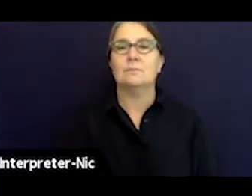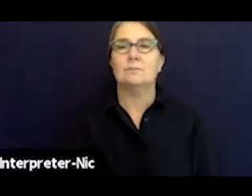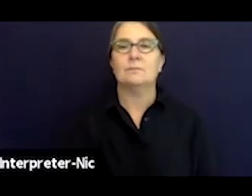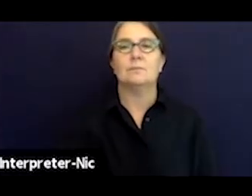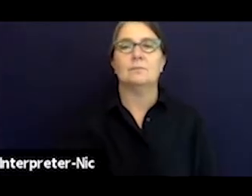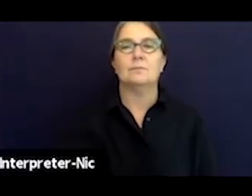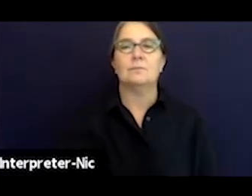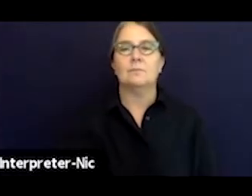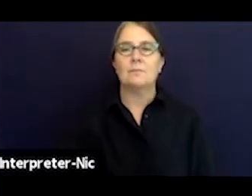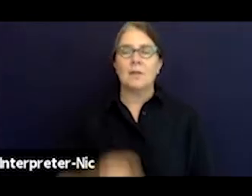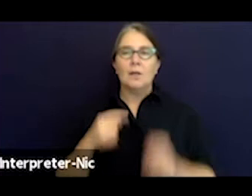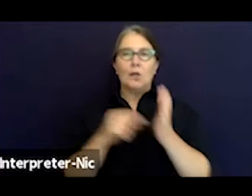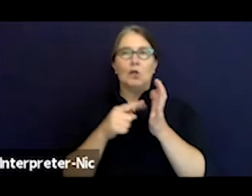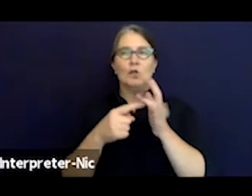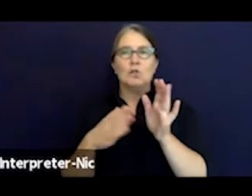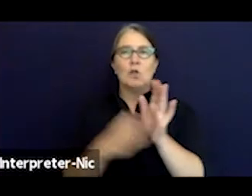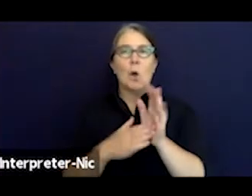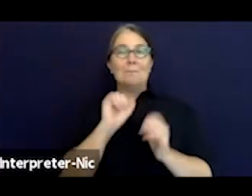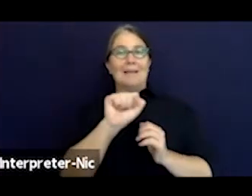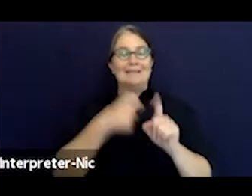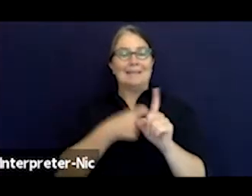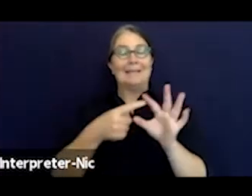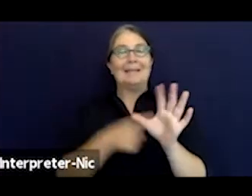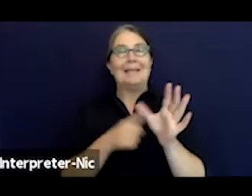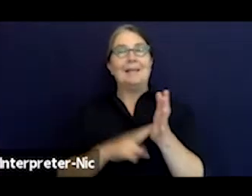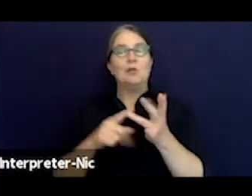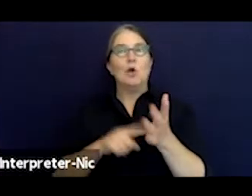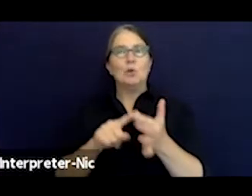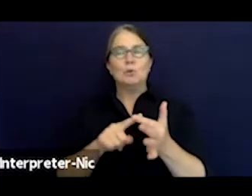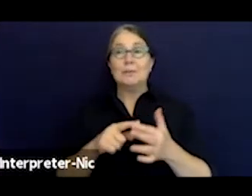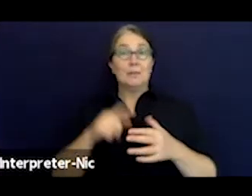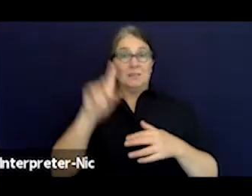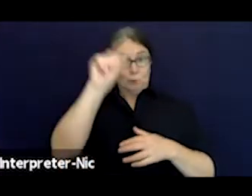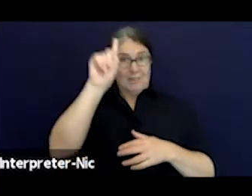The keynote today is titled How to Talk to Colleagues about Universal Design for Learning.